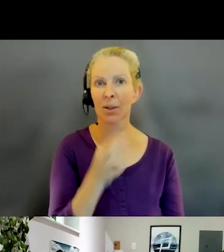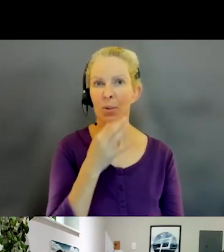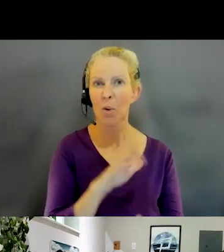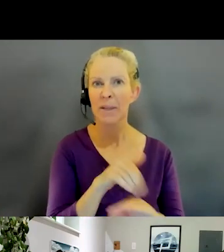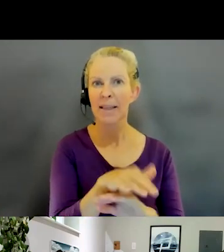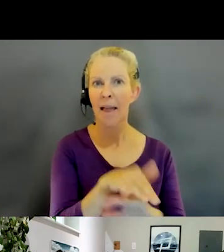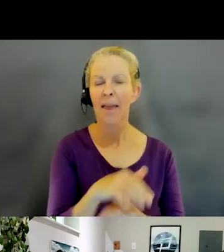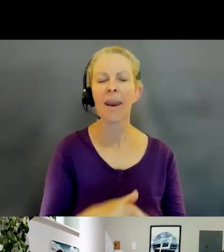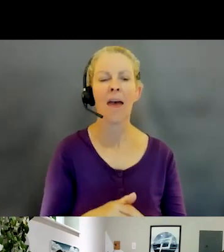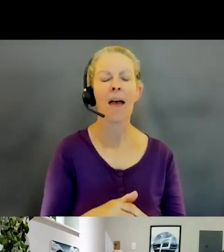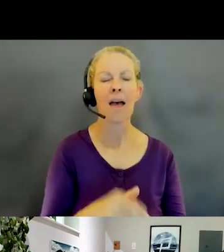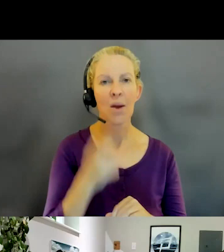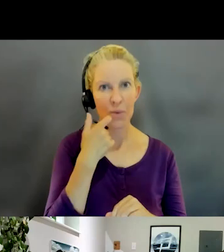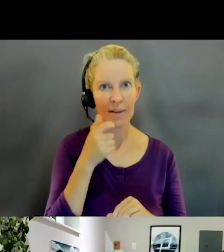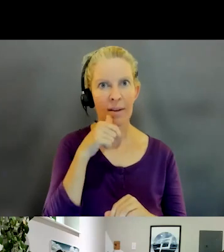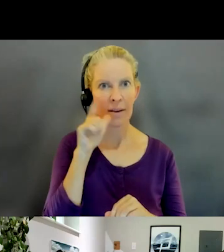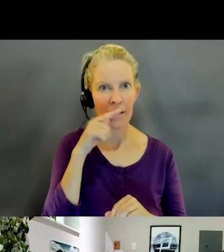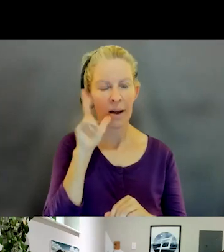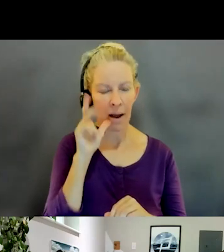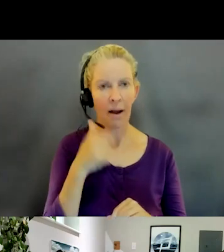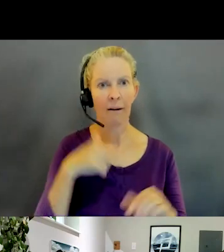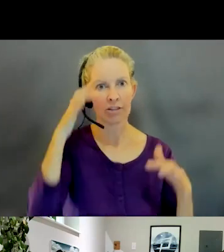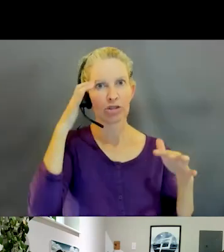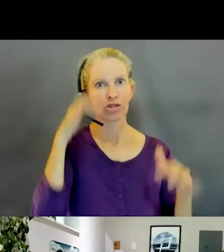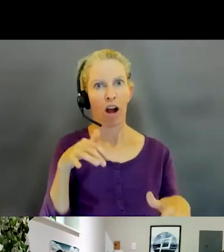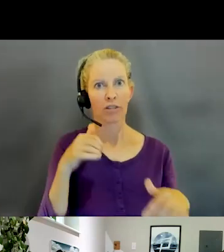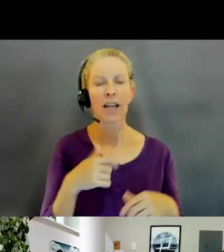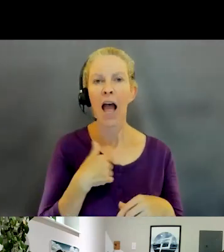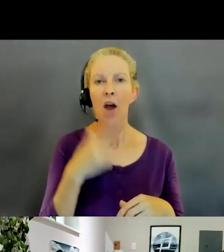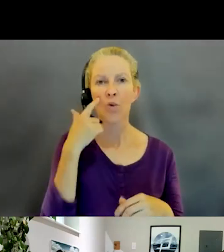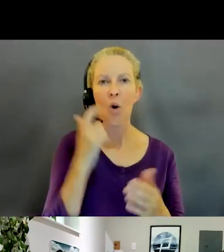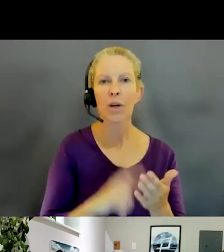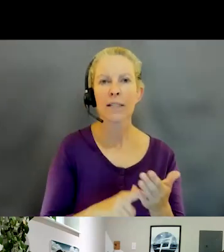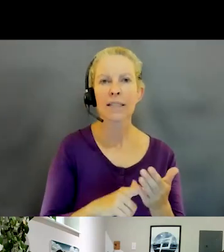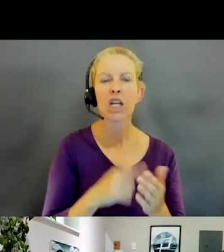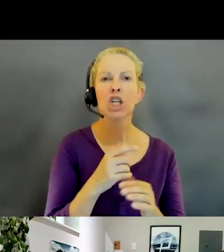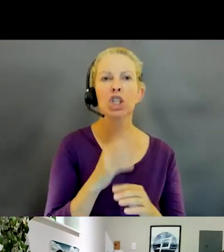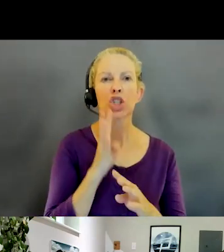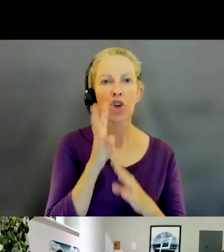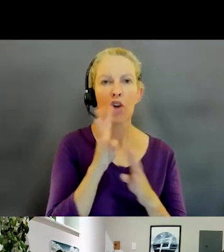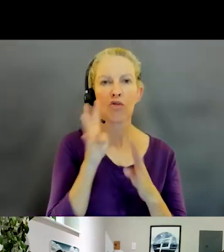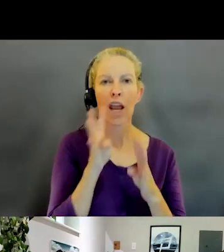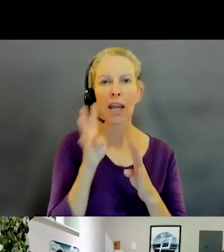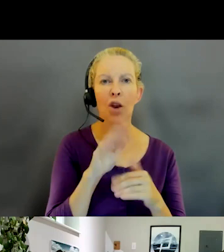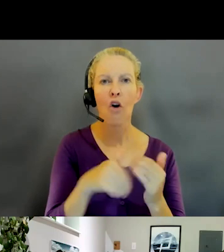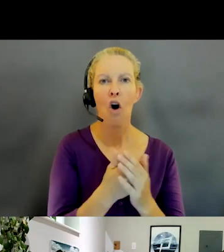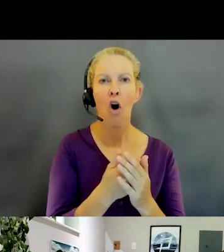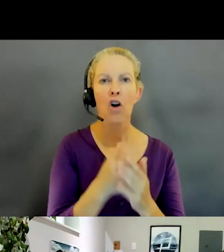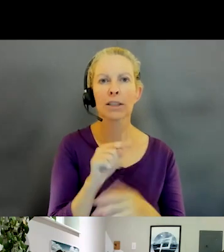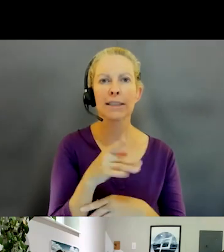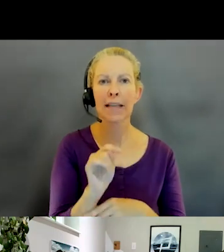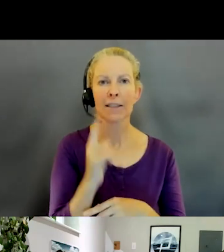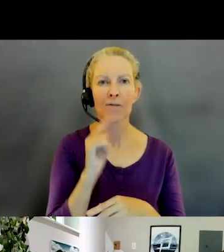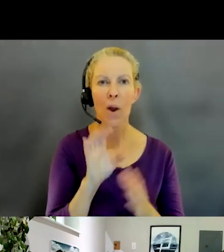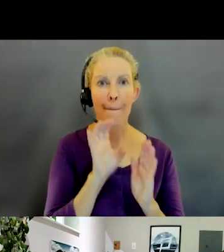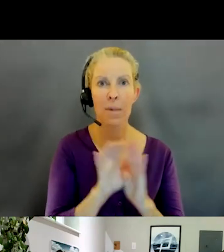when I saw the generated alt text for an image. It was -- it had improved. Like come in the past,